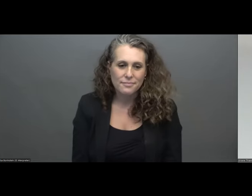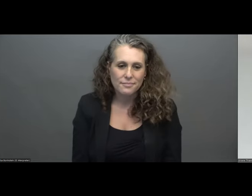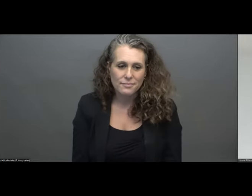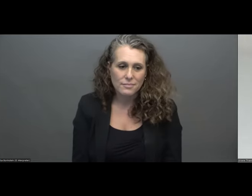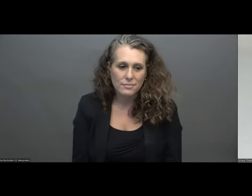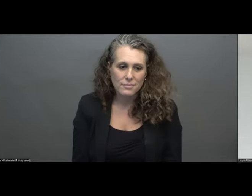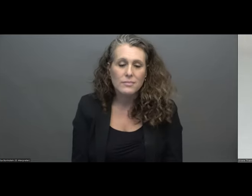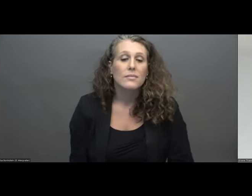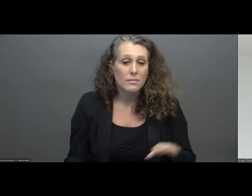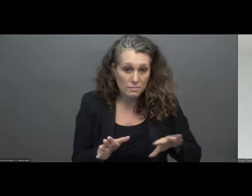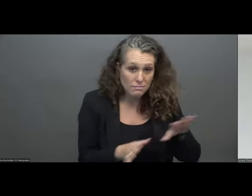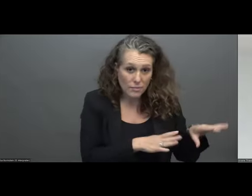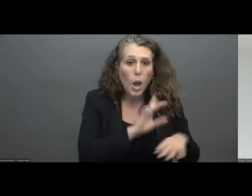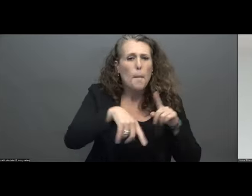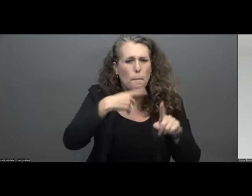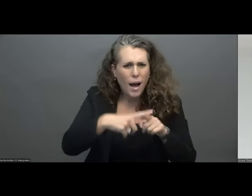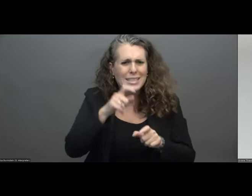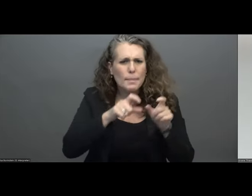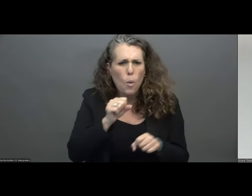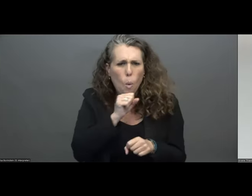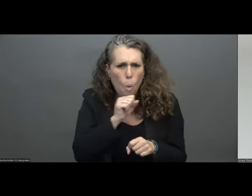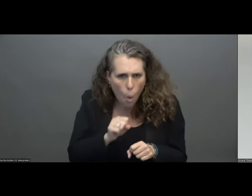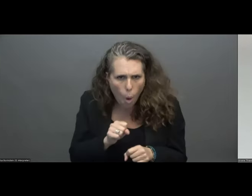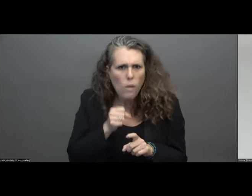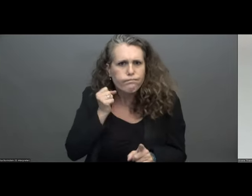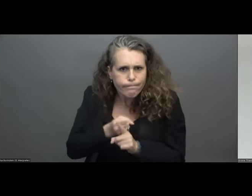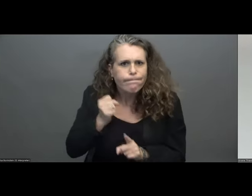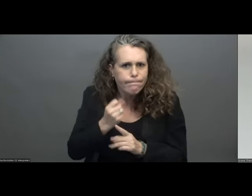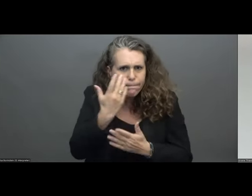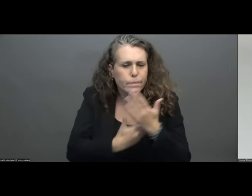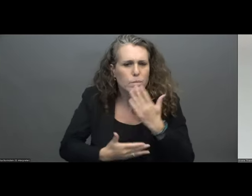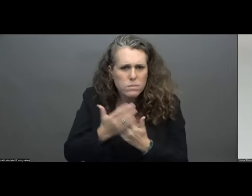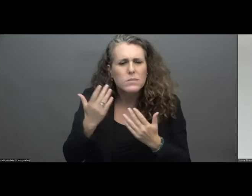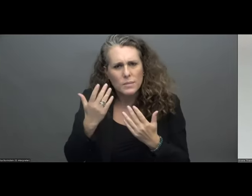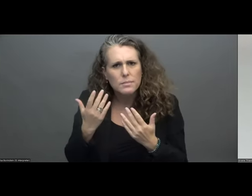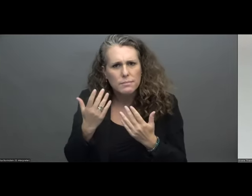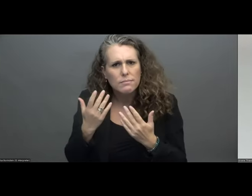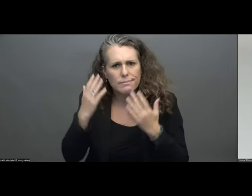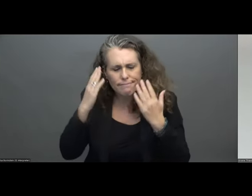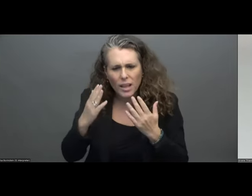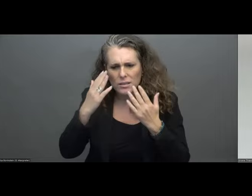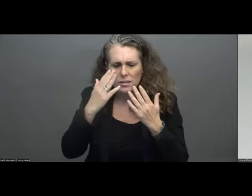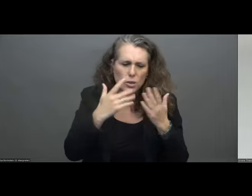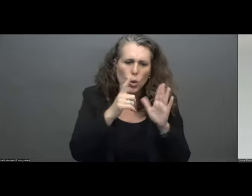de la situation specific dependent on the company. I put a victim.